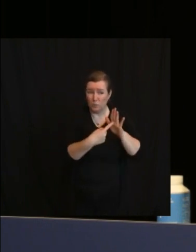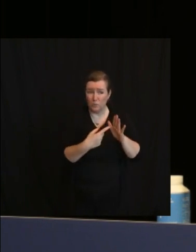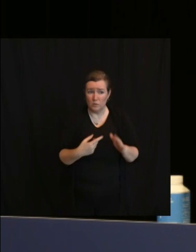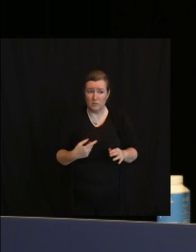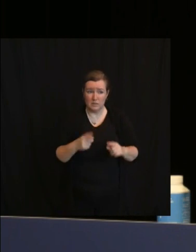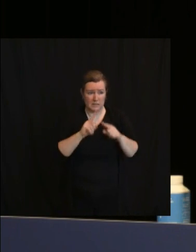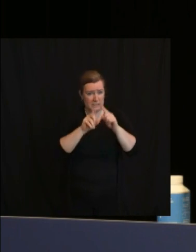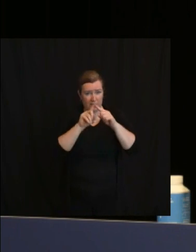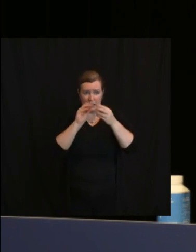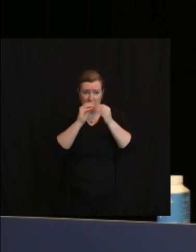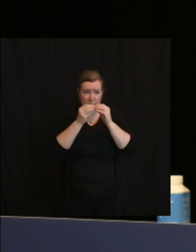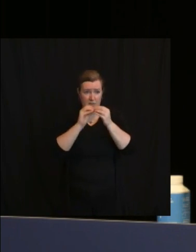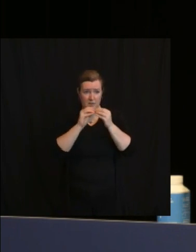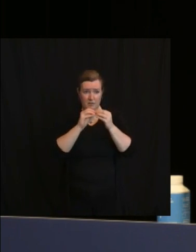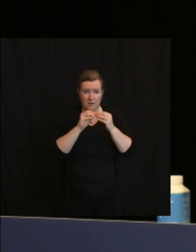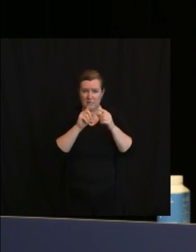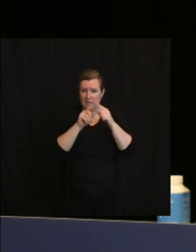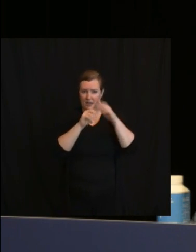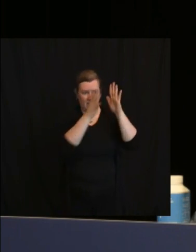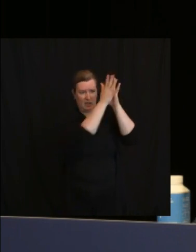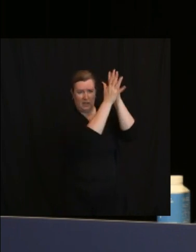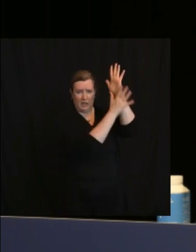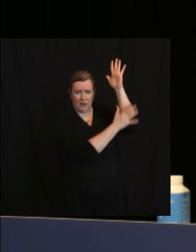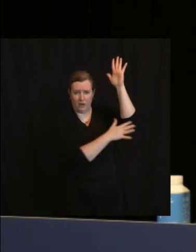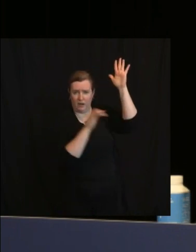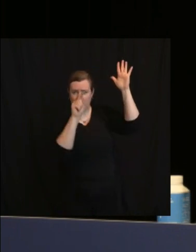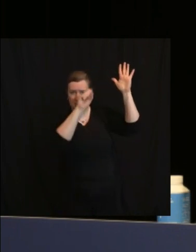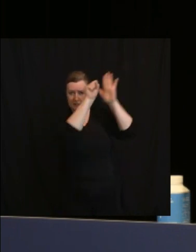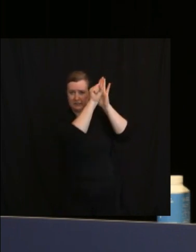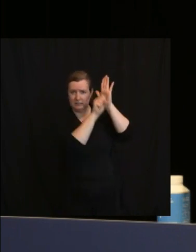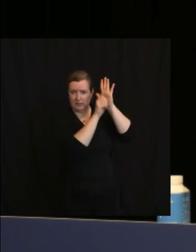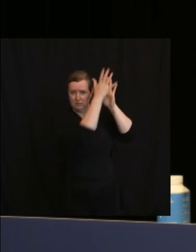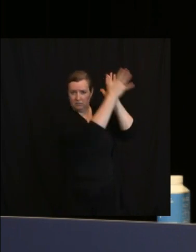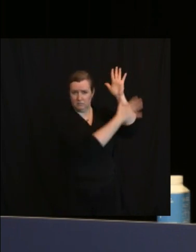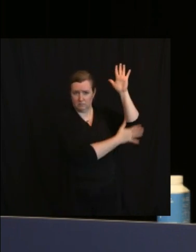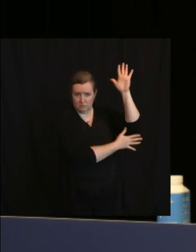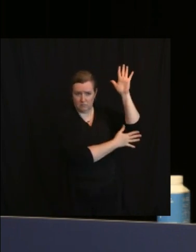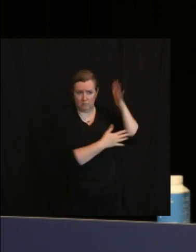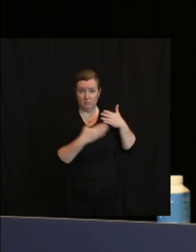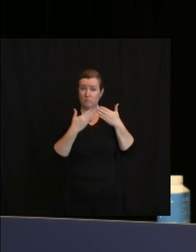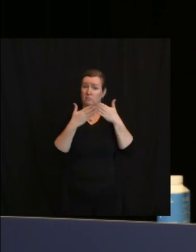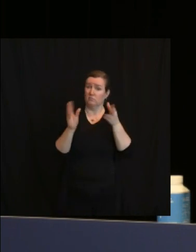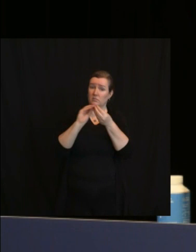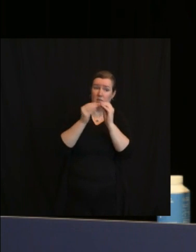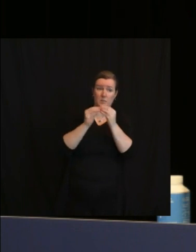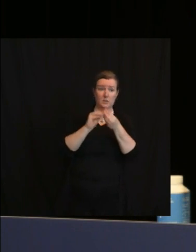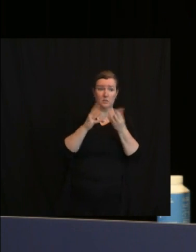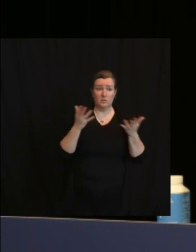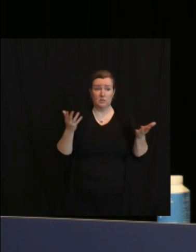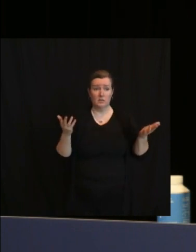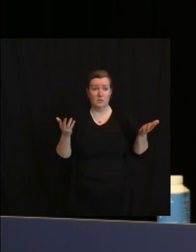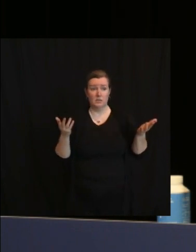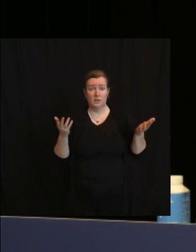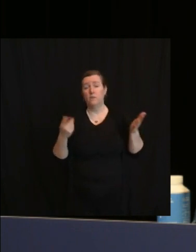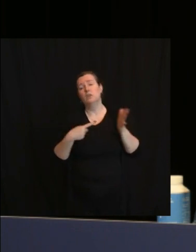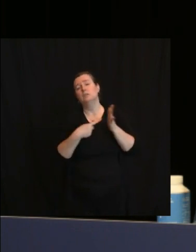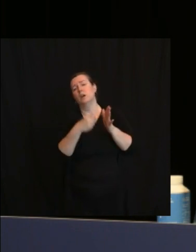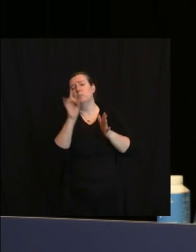WATCHING TRENDS OVER TIME, WHAT WE PRESENT EVERYDAY REPRESENTS A LOT OF DIFFERENT THINGS HAPPENING IN DIFFERENT